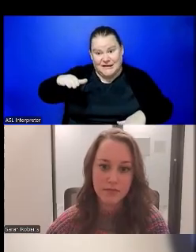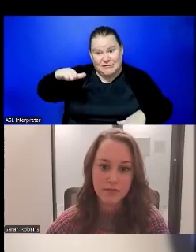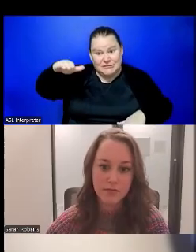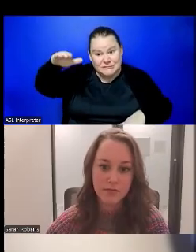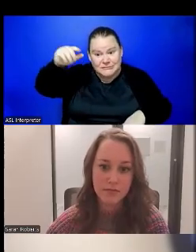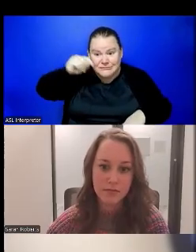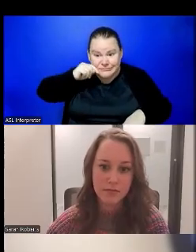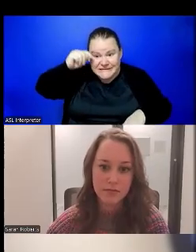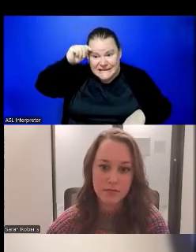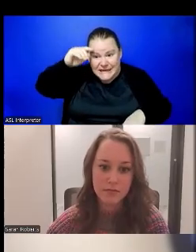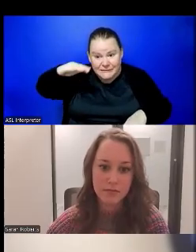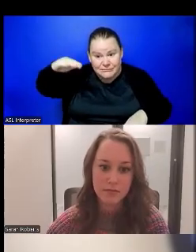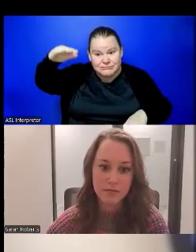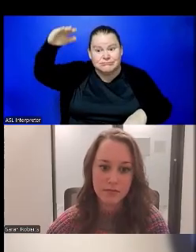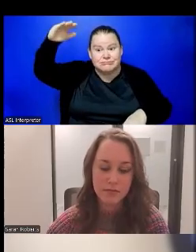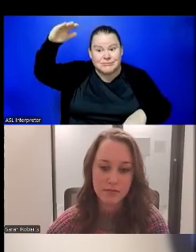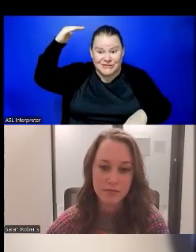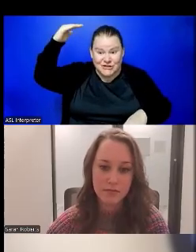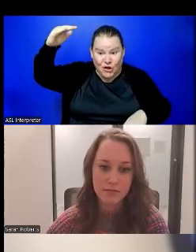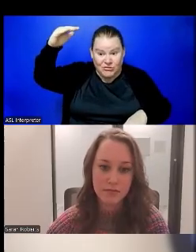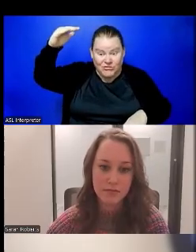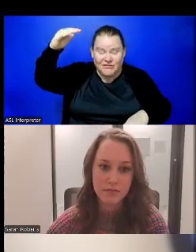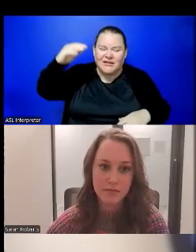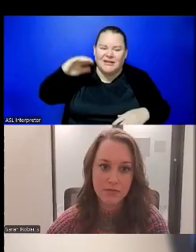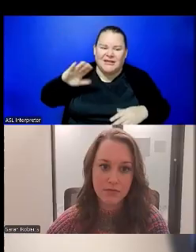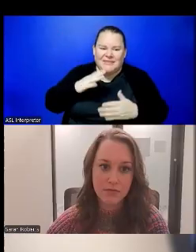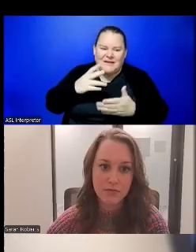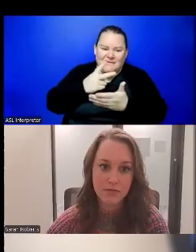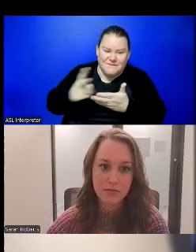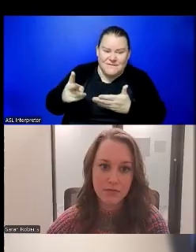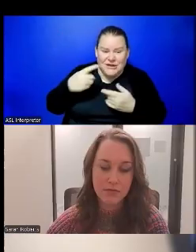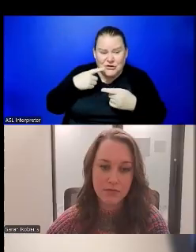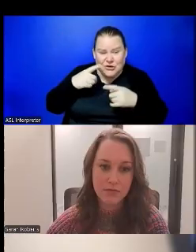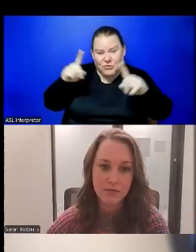adulthood, the failure to thrive stays stage transitions into